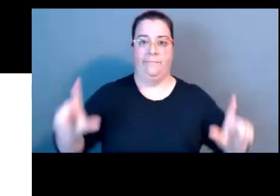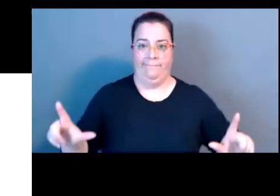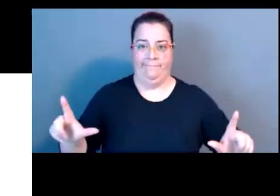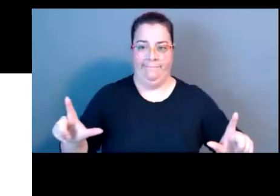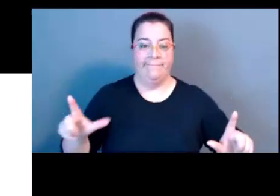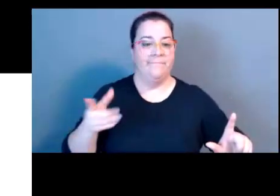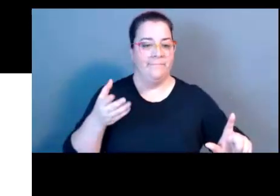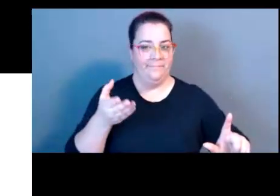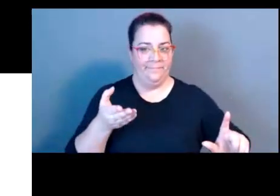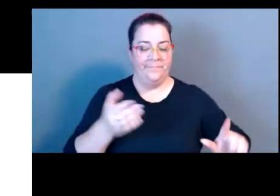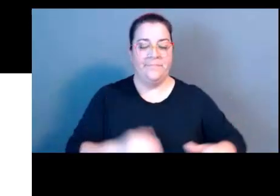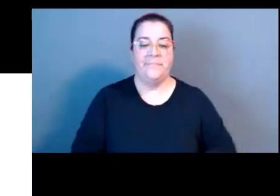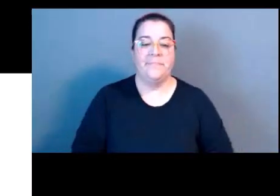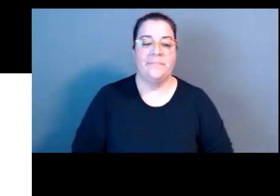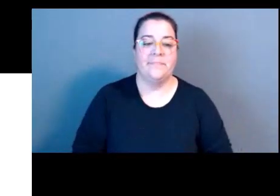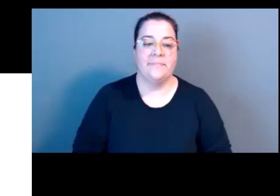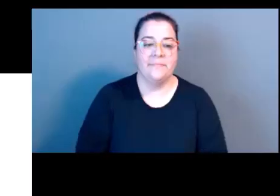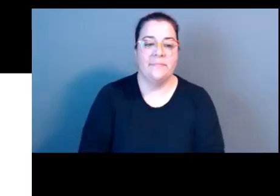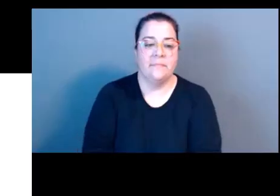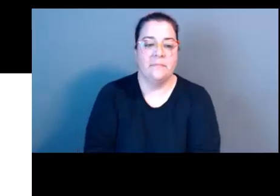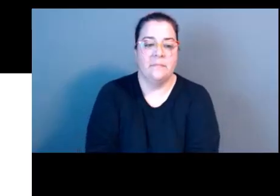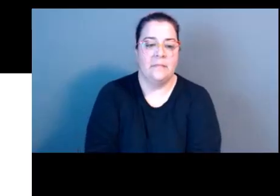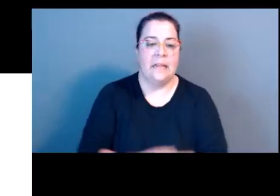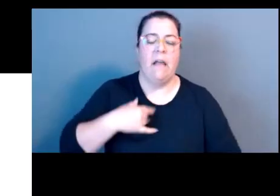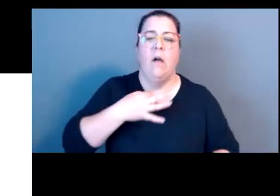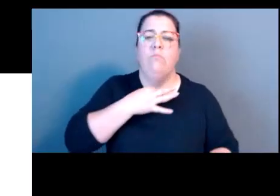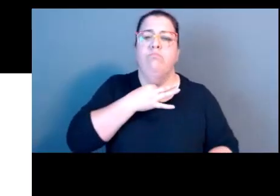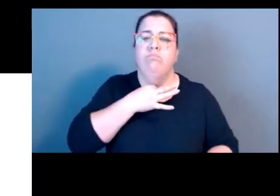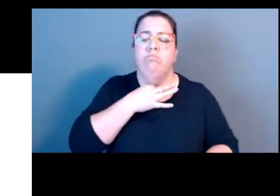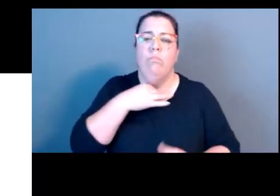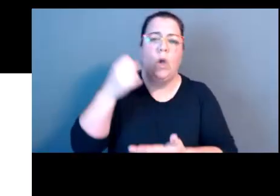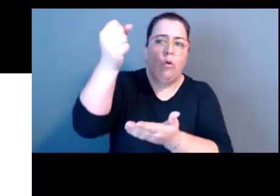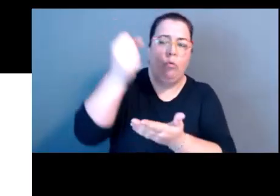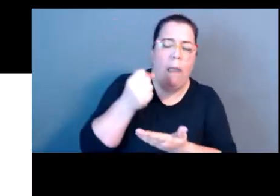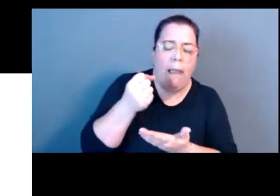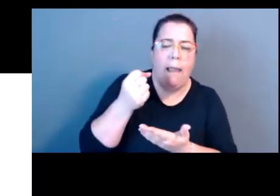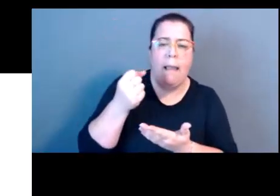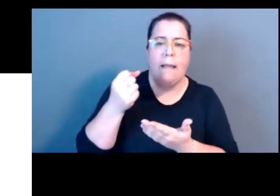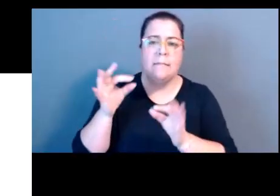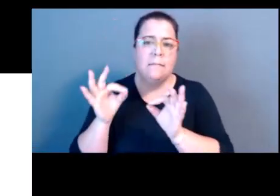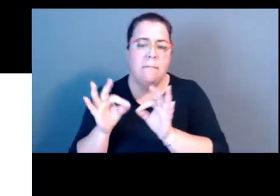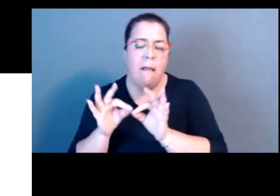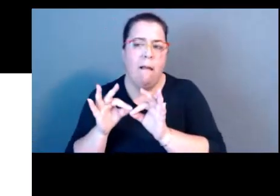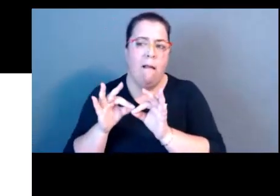To view a list of all the grants and prizes, click on the Browse Funding